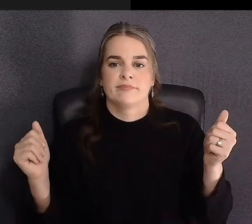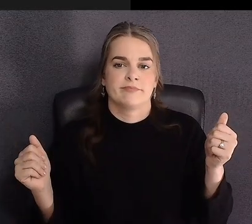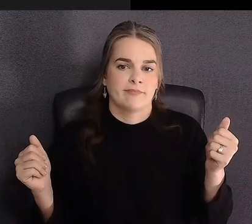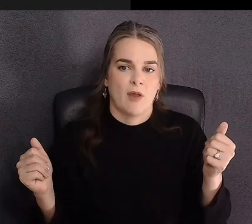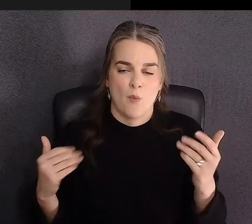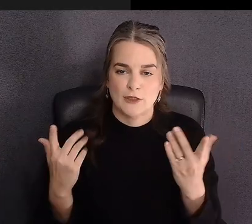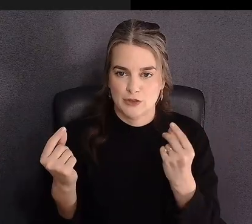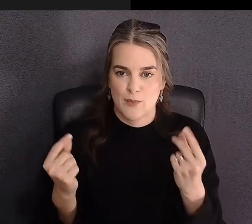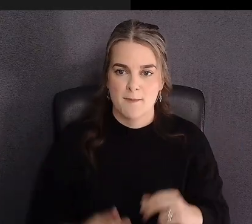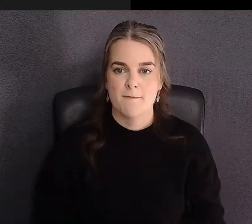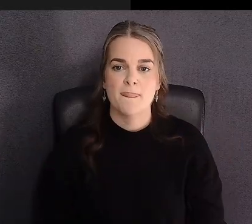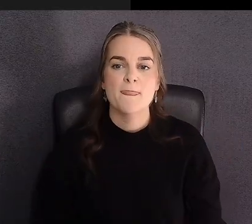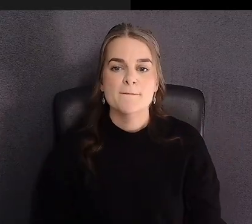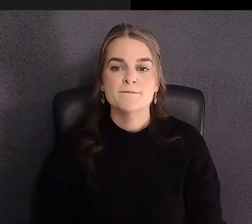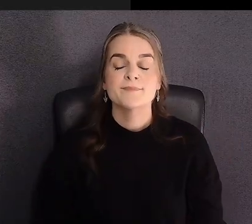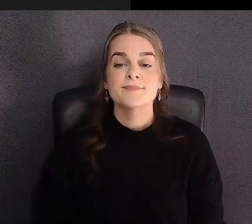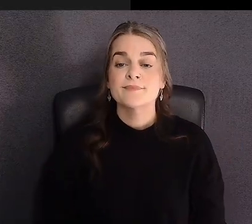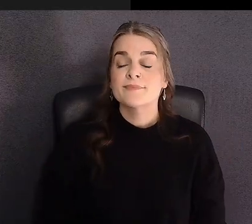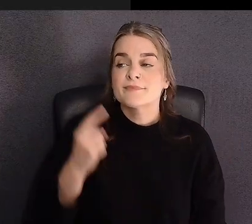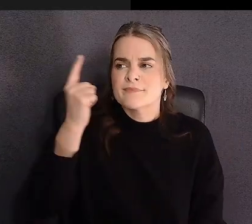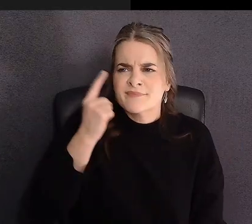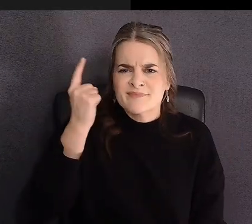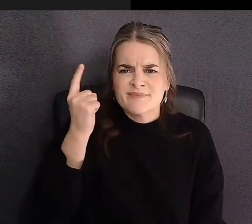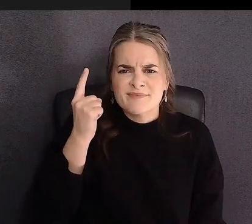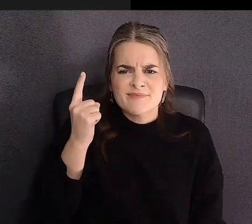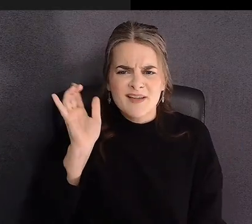So I was wondering if something like the Magic Trackpad